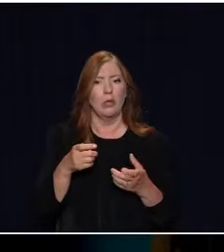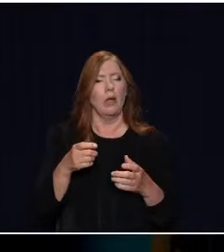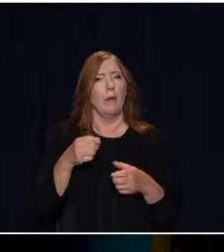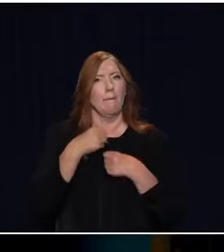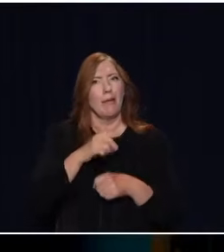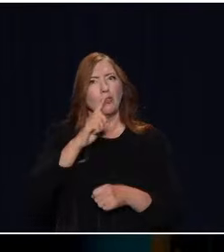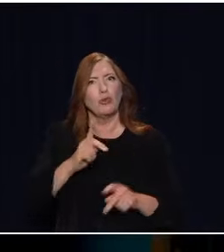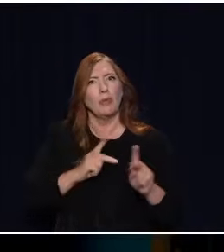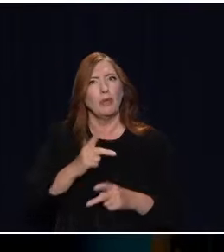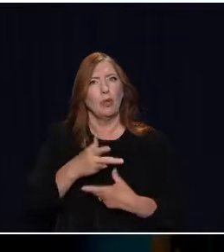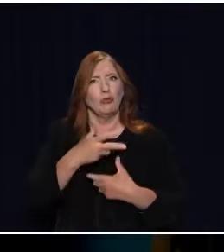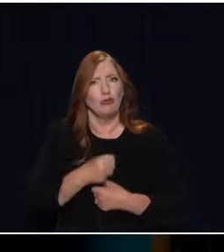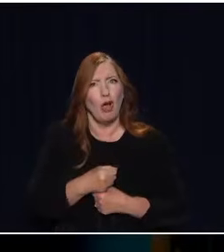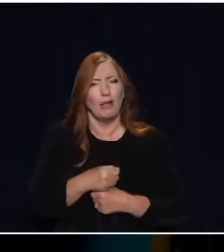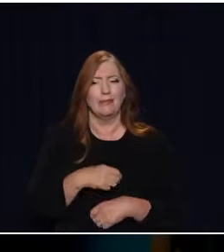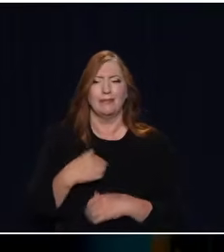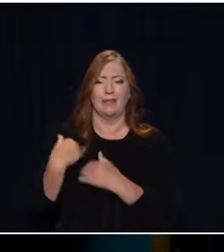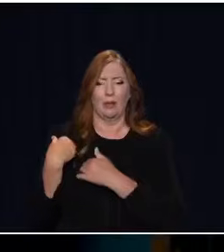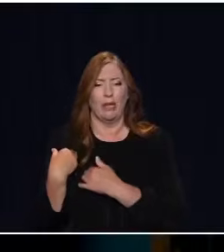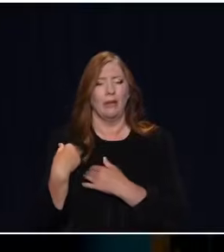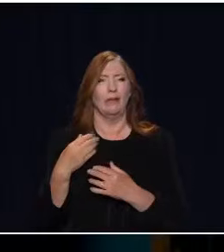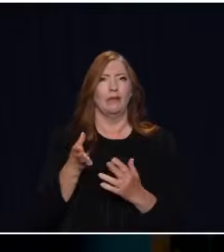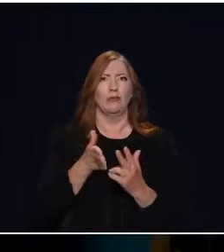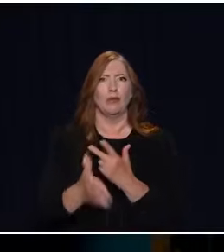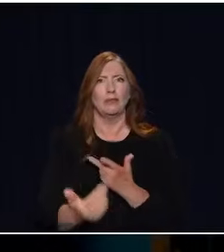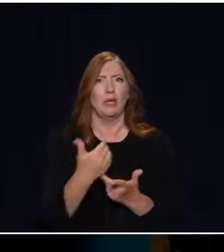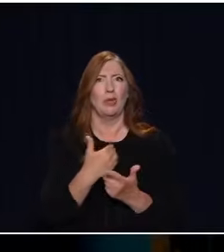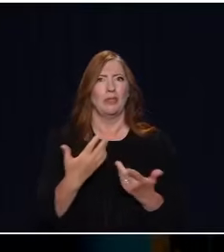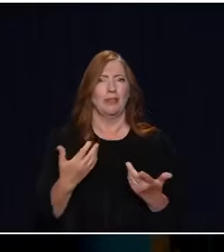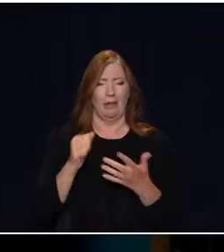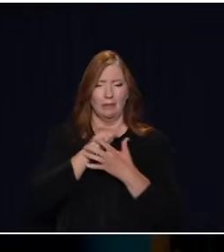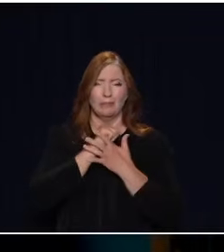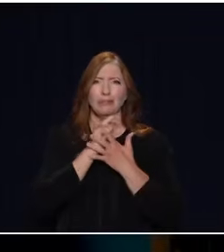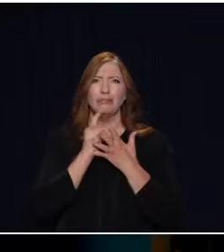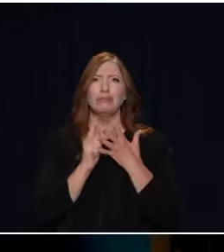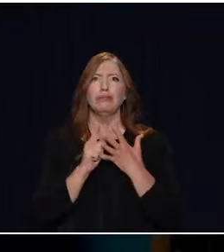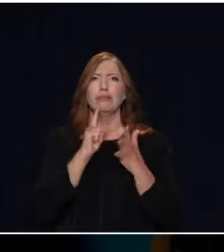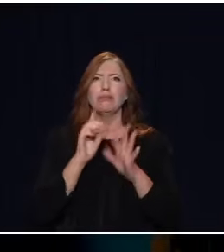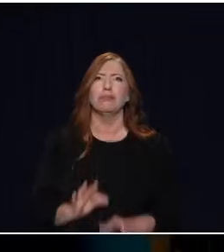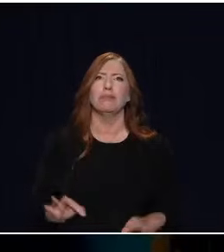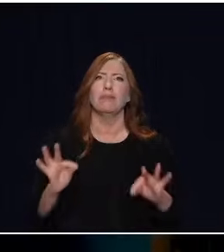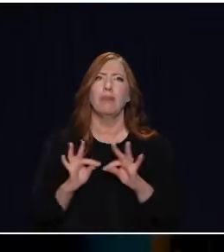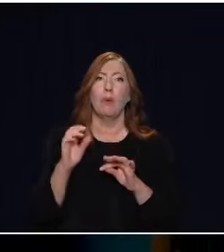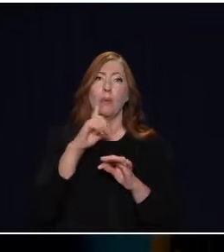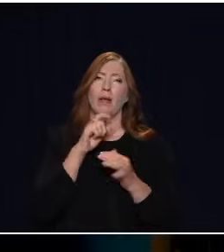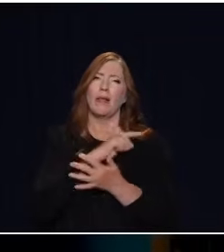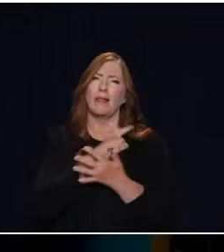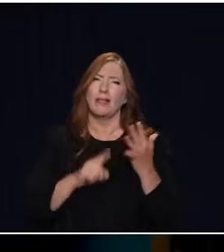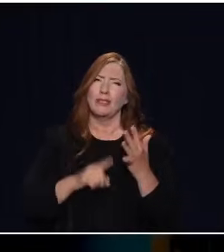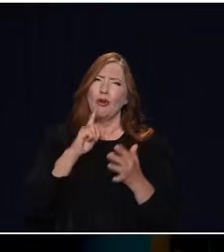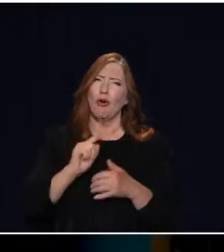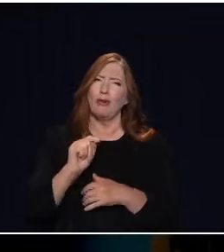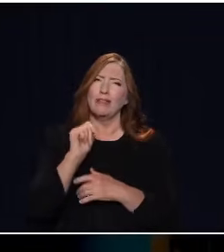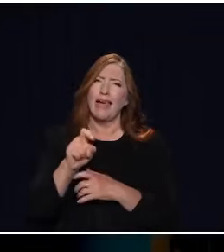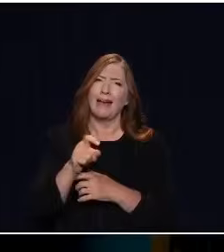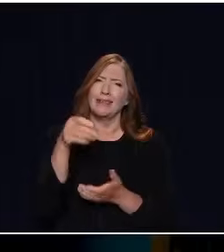SURE. I THINK THE SUPERINTENDENT IS THE ONE IN CHARGE BRINGING TRUST